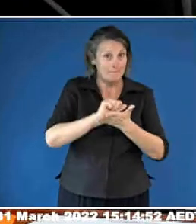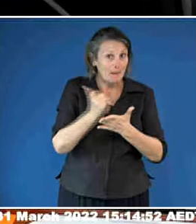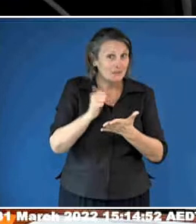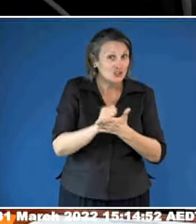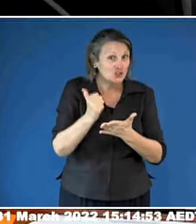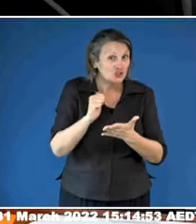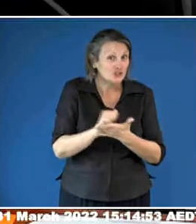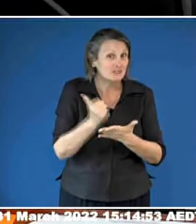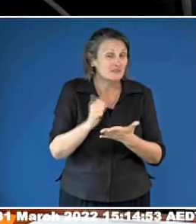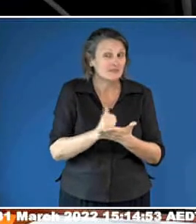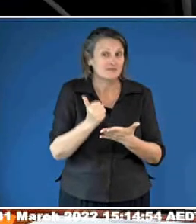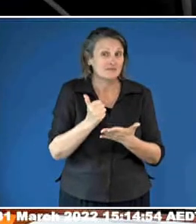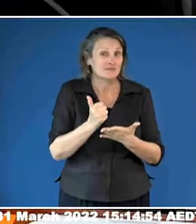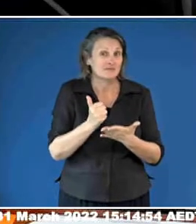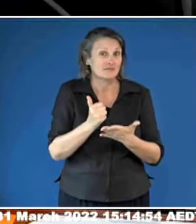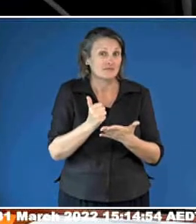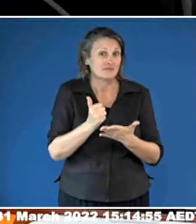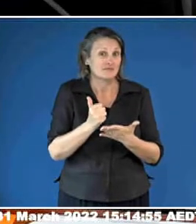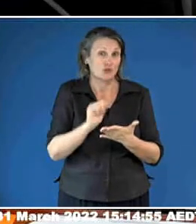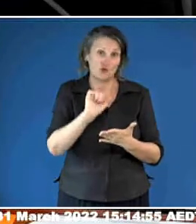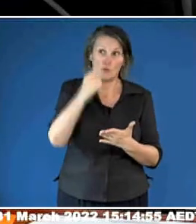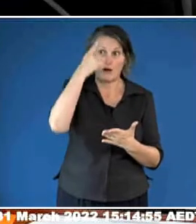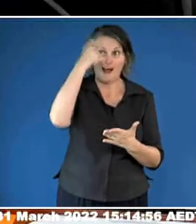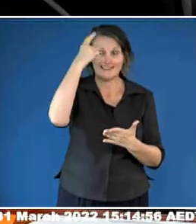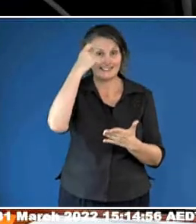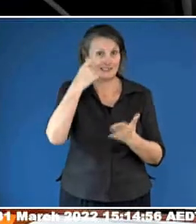if we haven't already done so, those - they are very strong and integrated